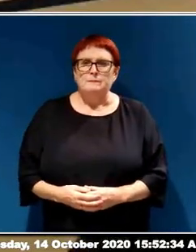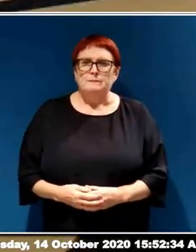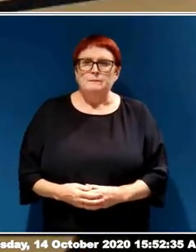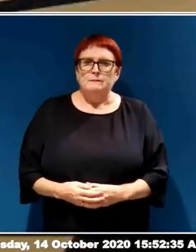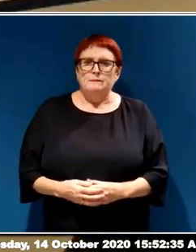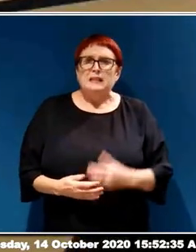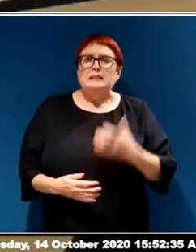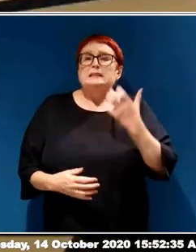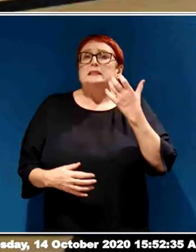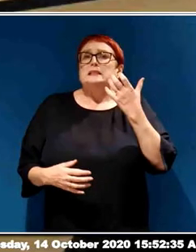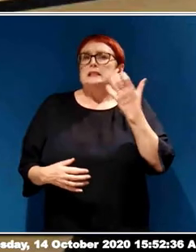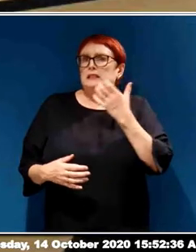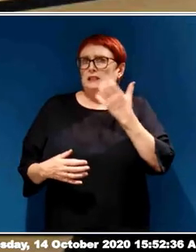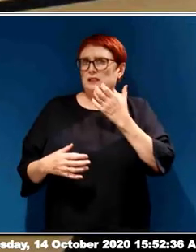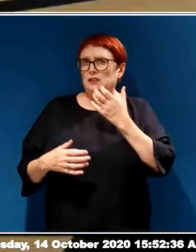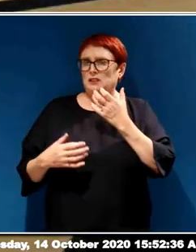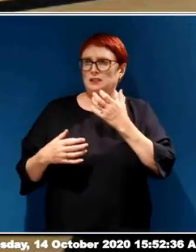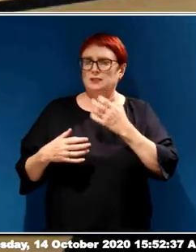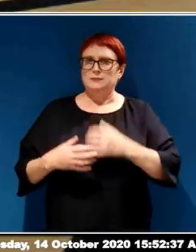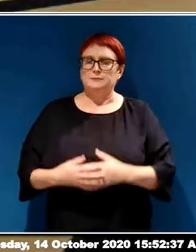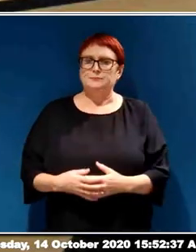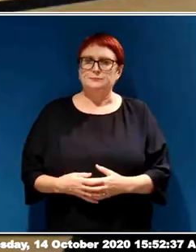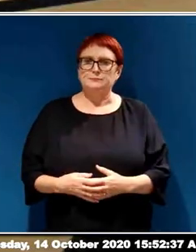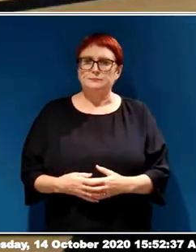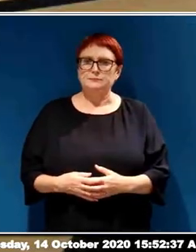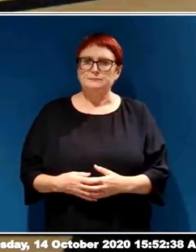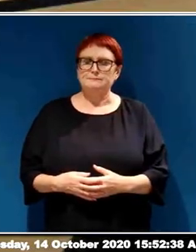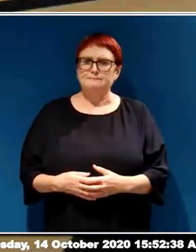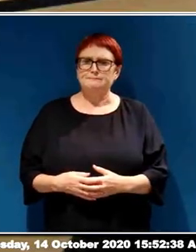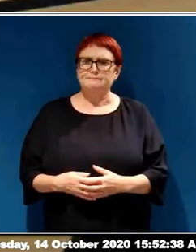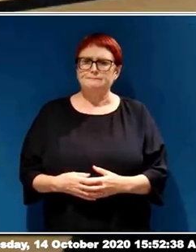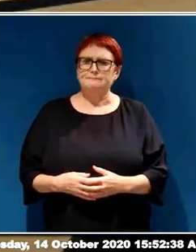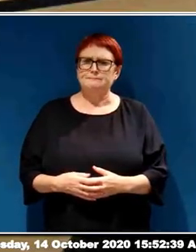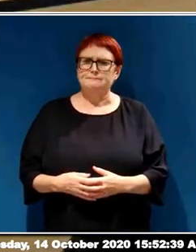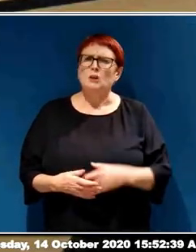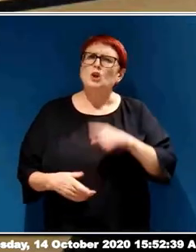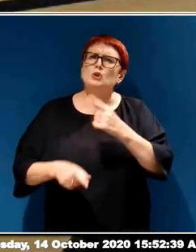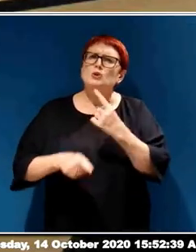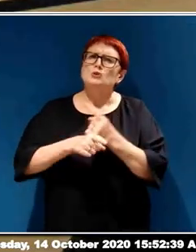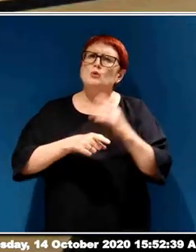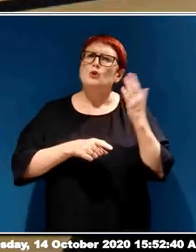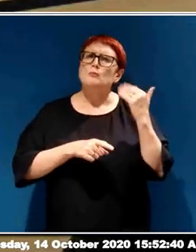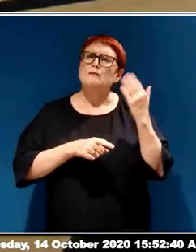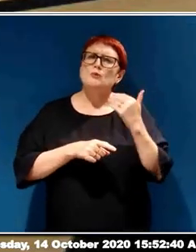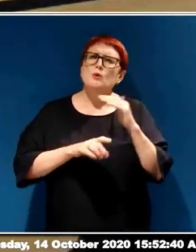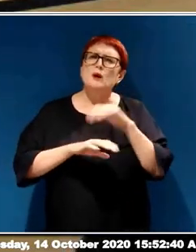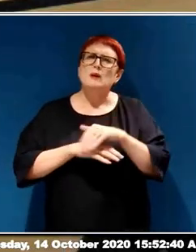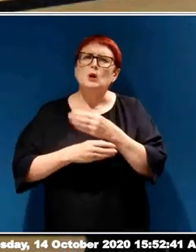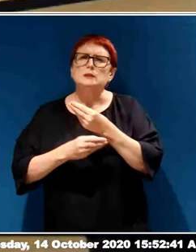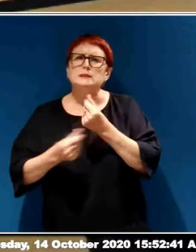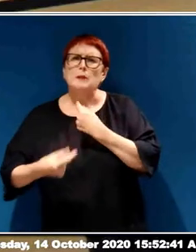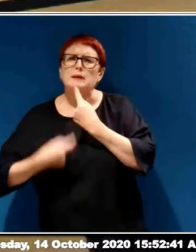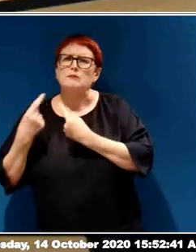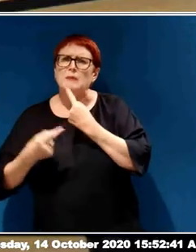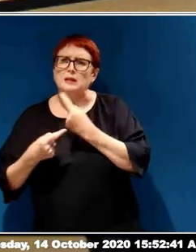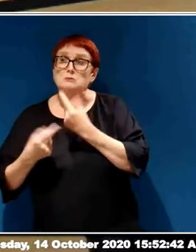if it's not a good thing to do, but you spoke before about some data being available in some places.